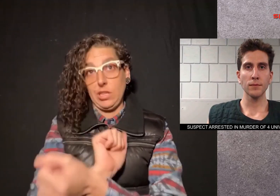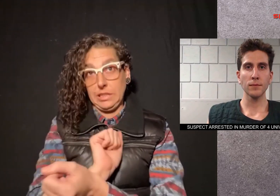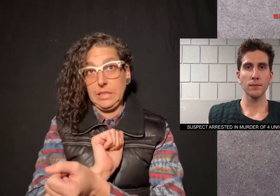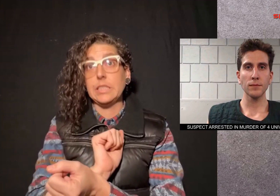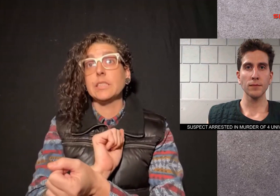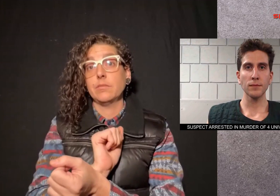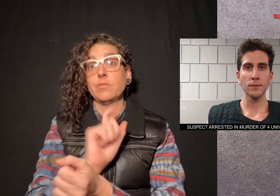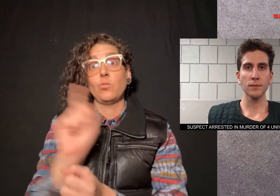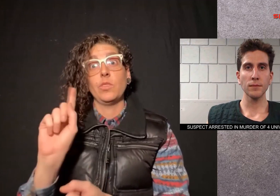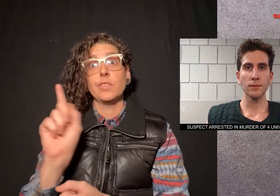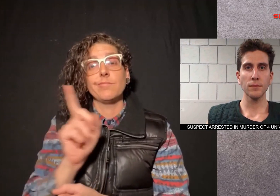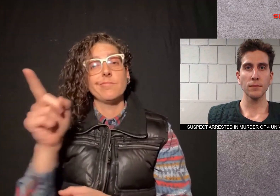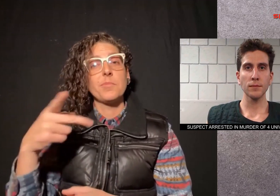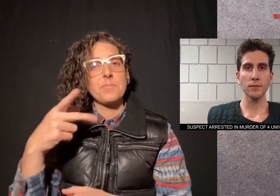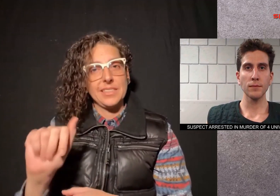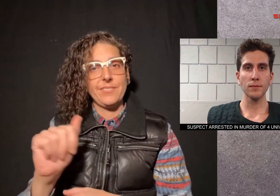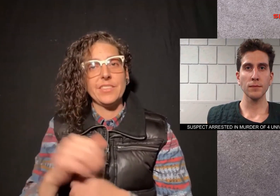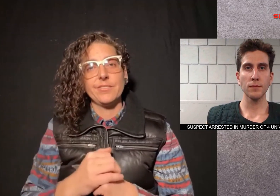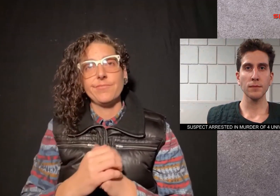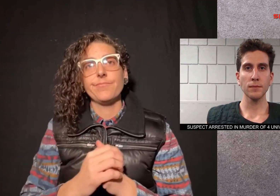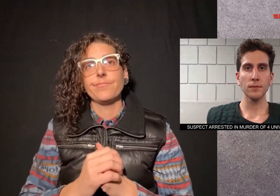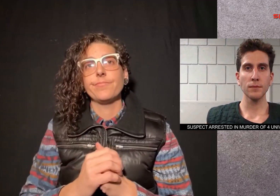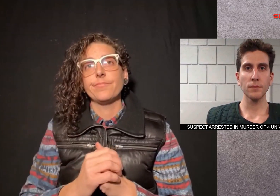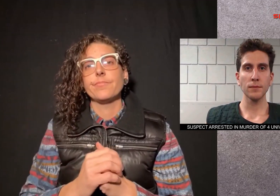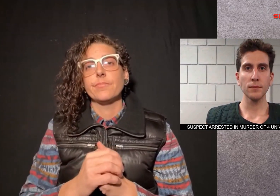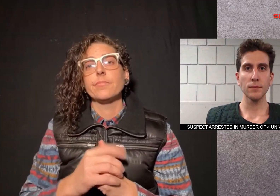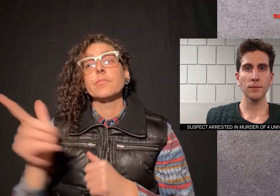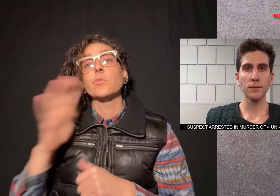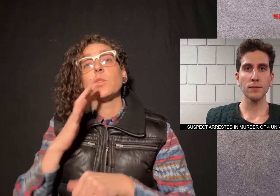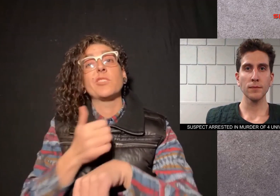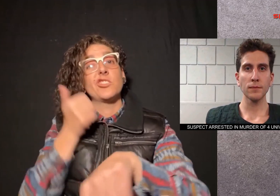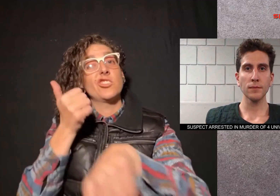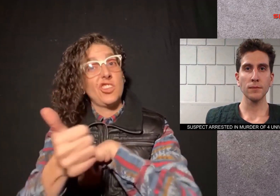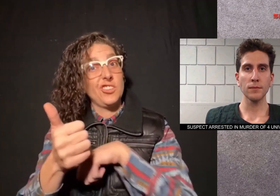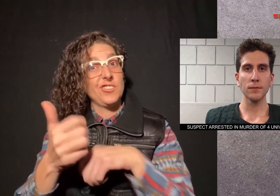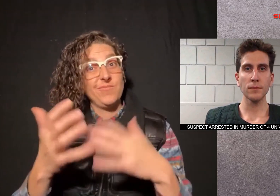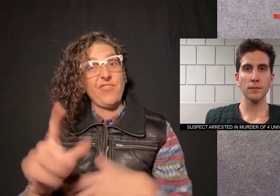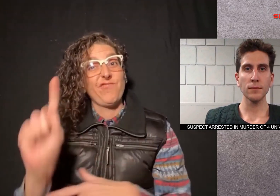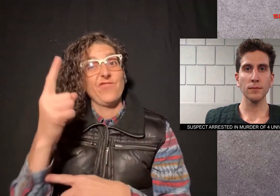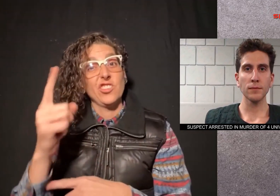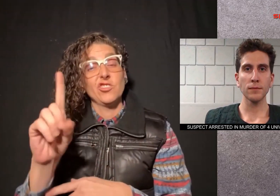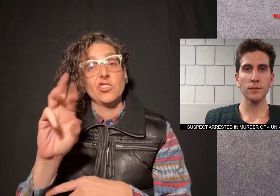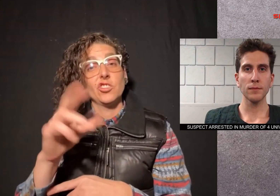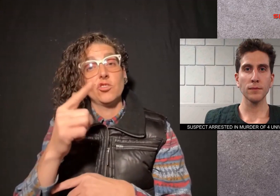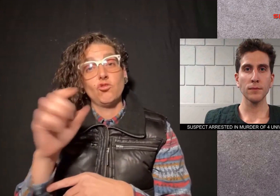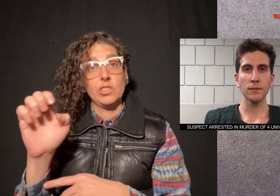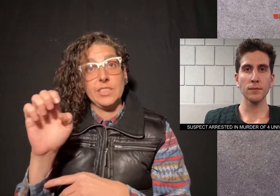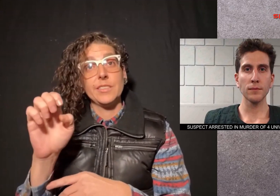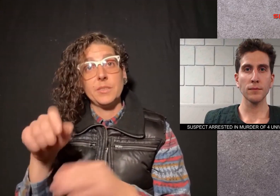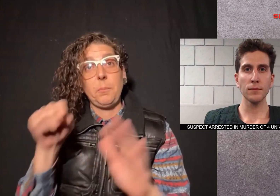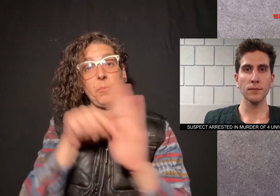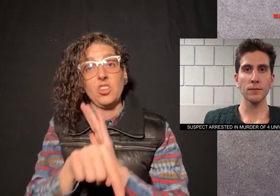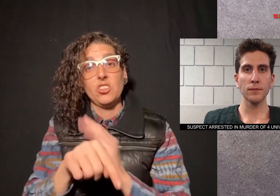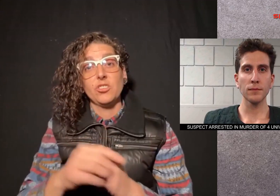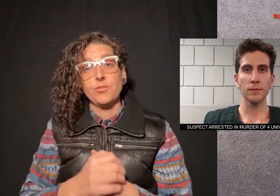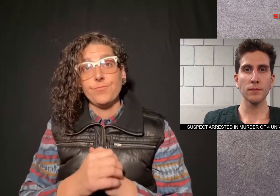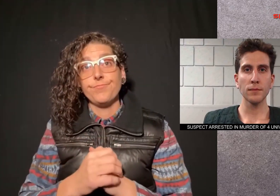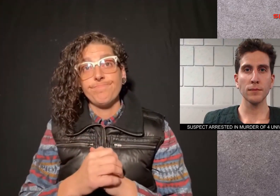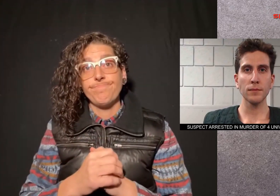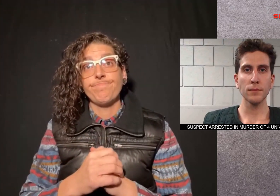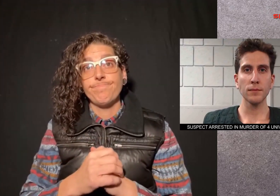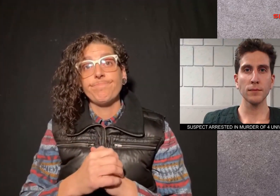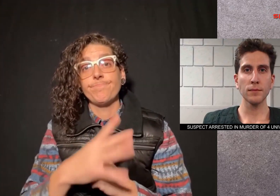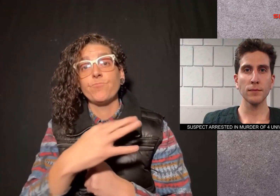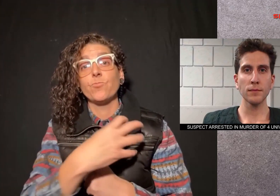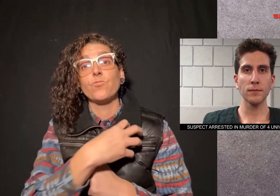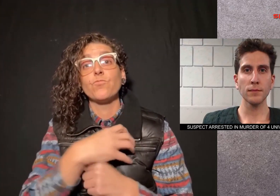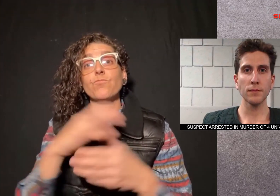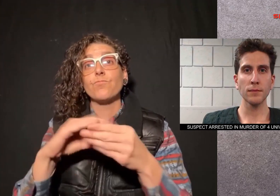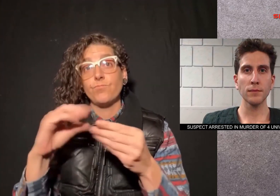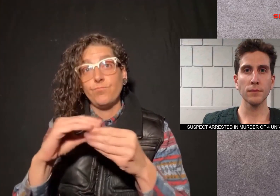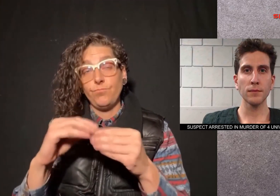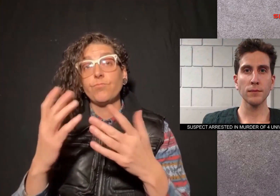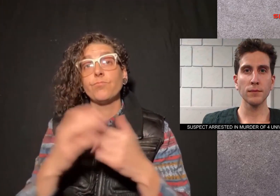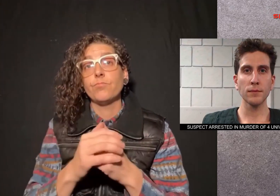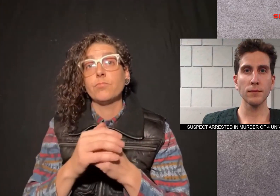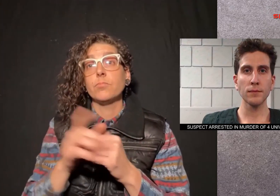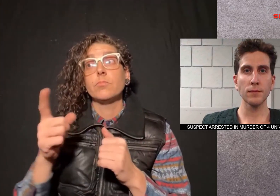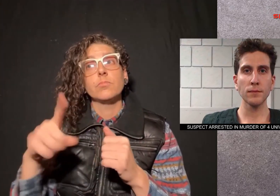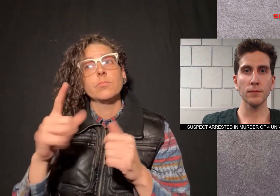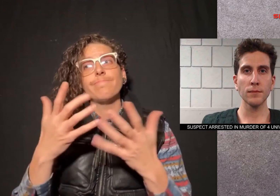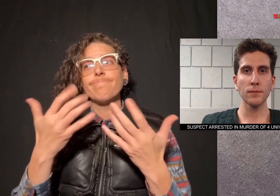he was arrested in Pennsylvania he will be charged with first-degree murder however authorities